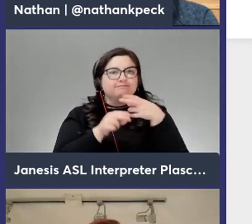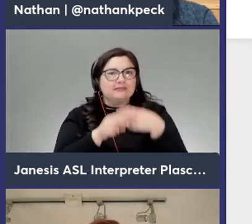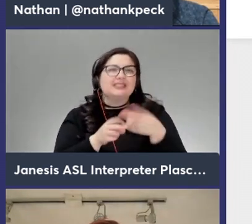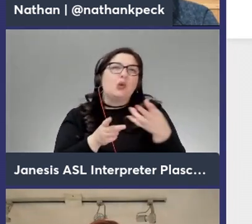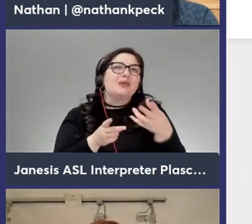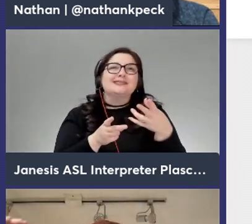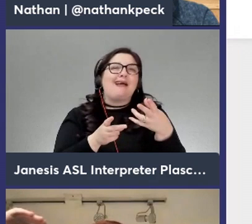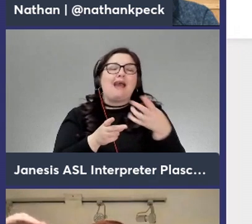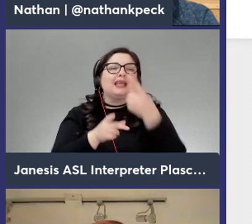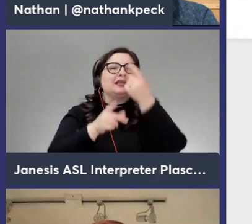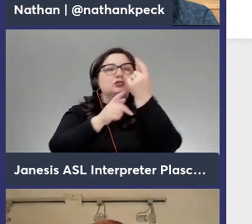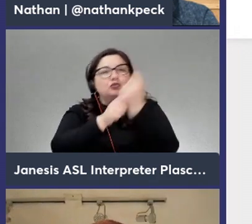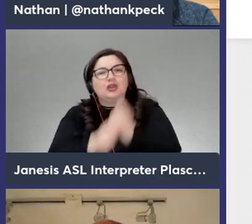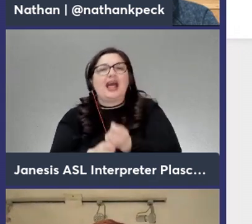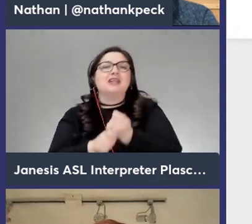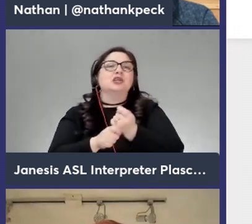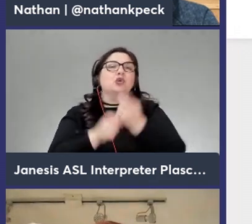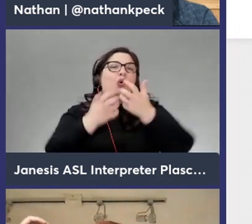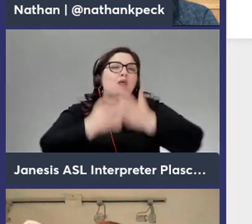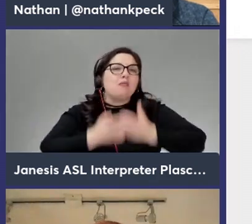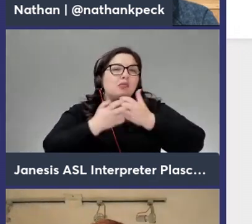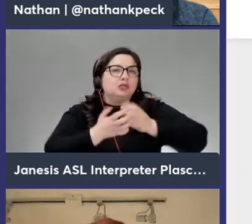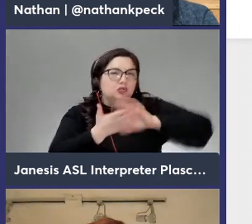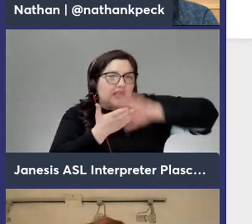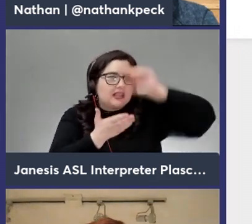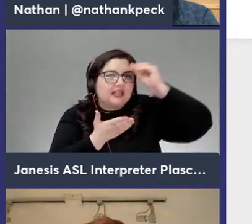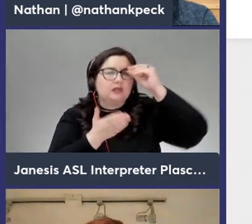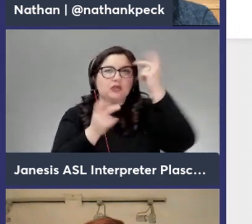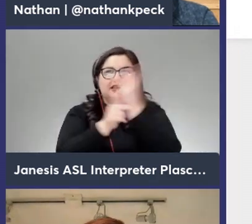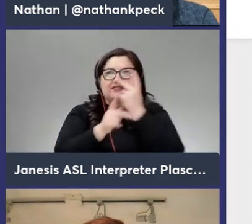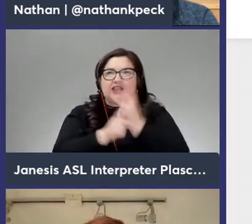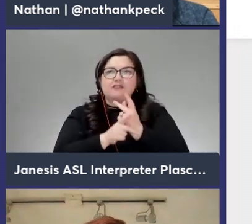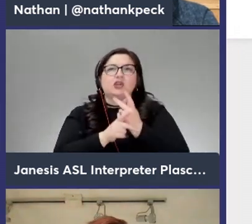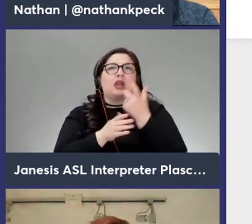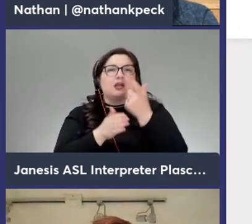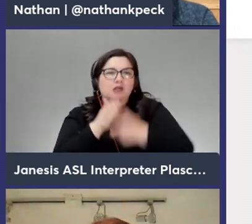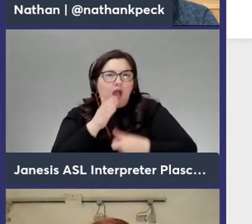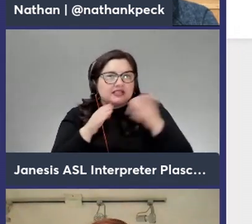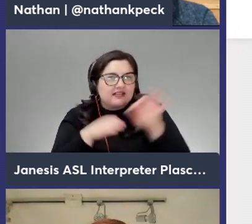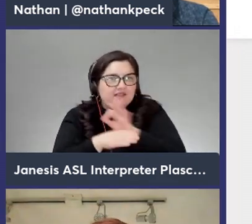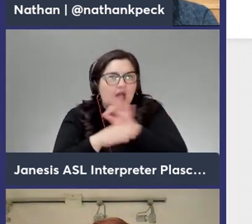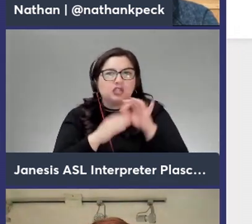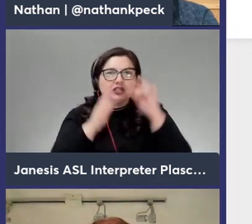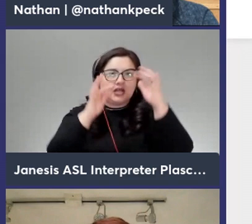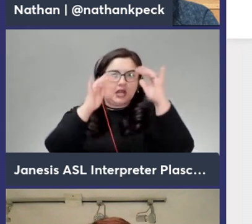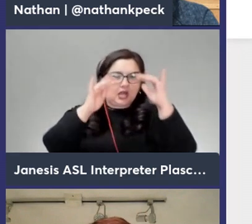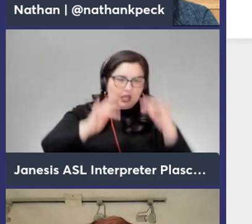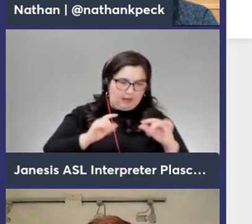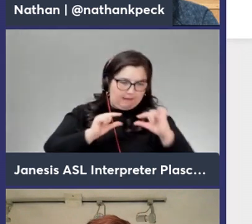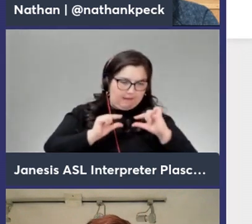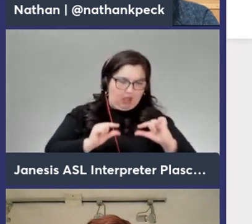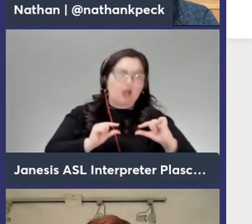where we're trying to minimize some sort of cost function, and end up at the bottom, so in this case, the cost function that we're trying to minimize